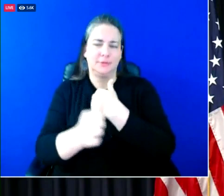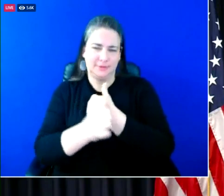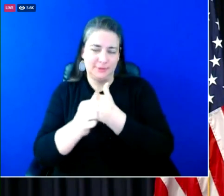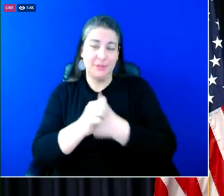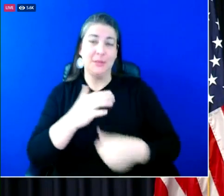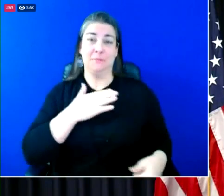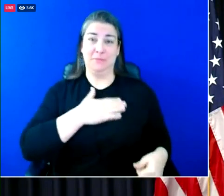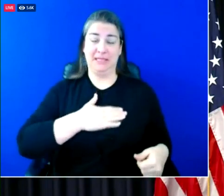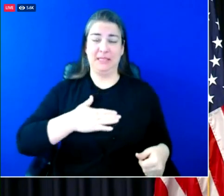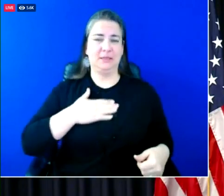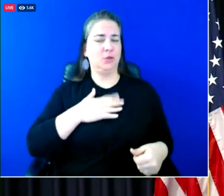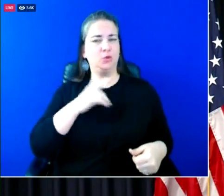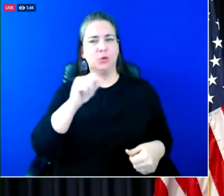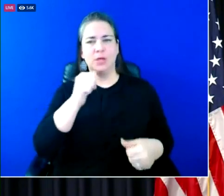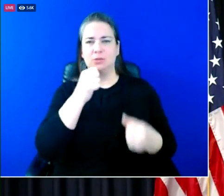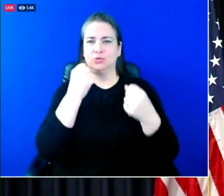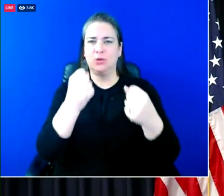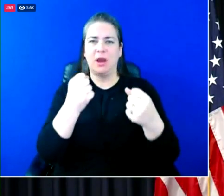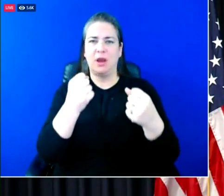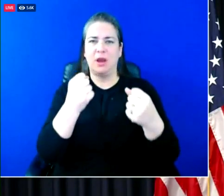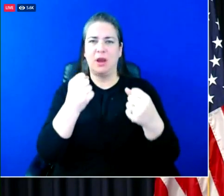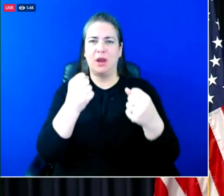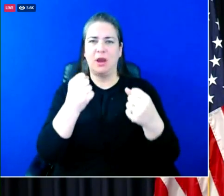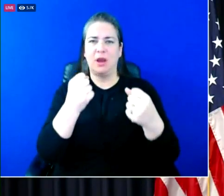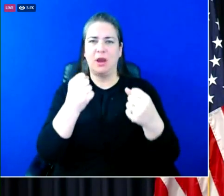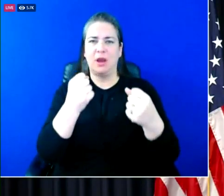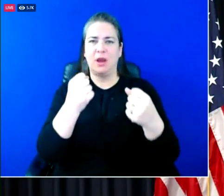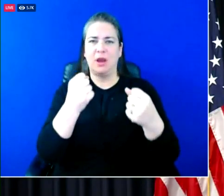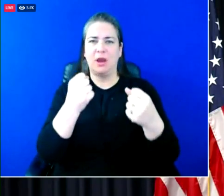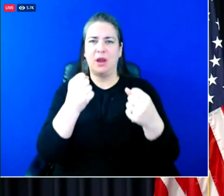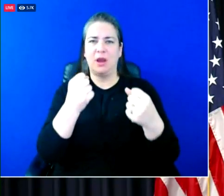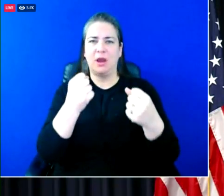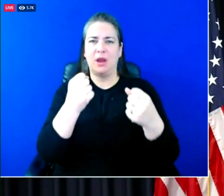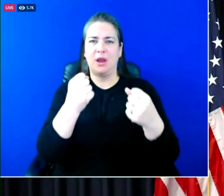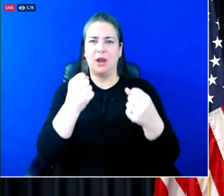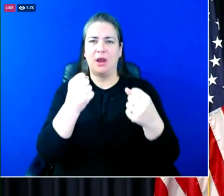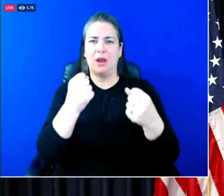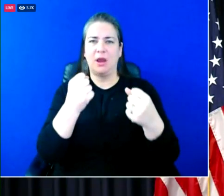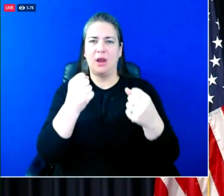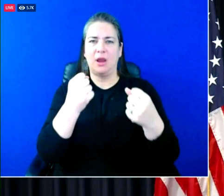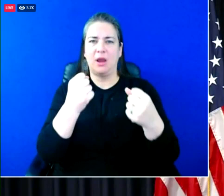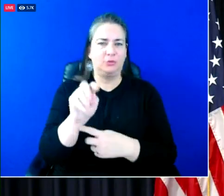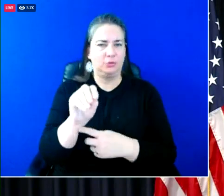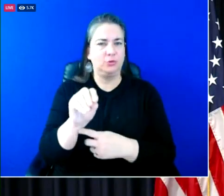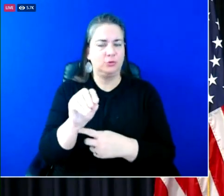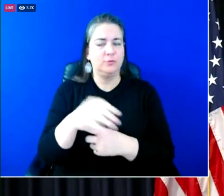roadways unless necessary. Que Y? Emergency management reports that black